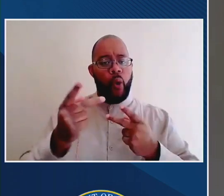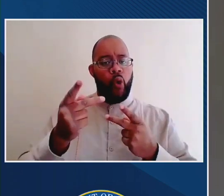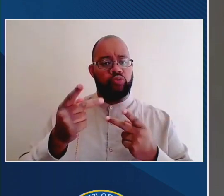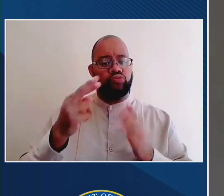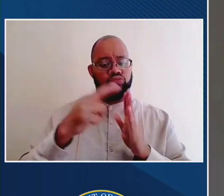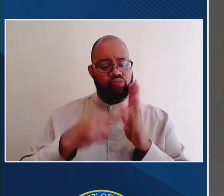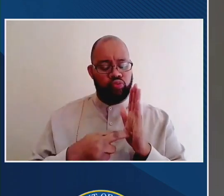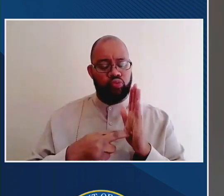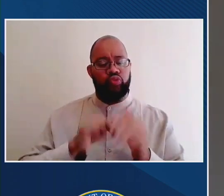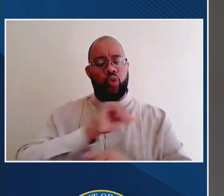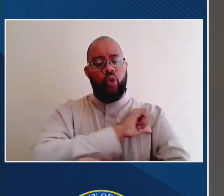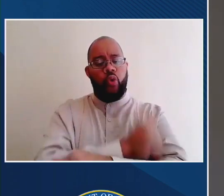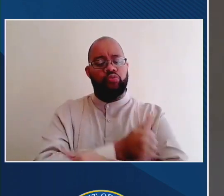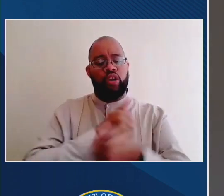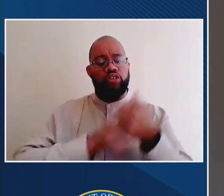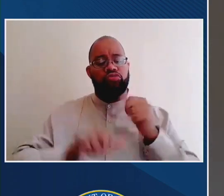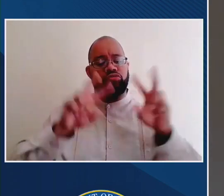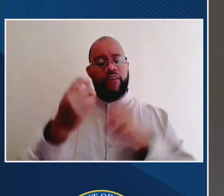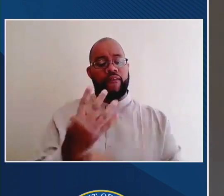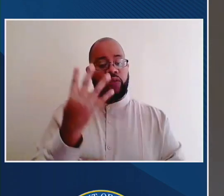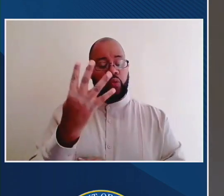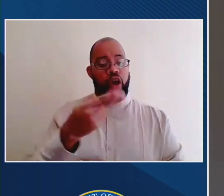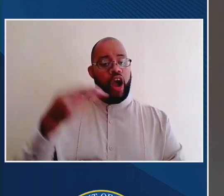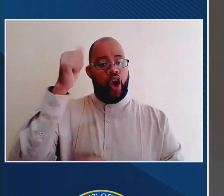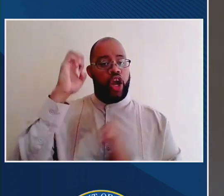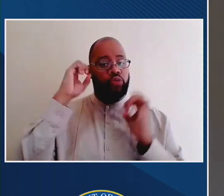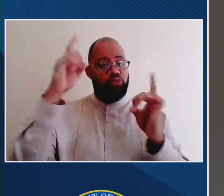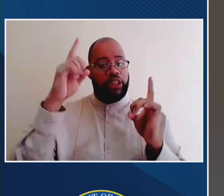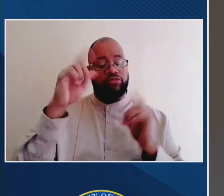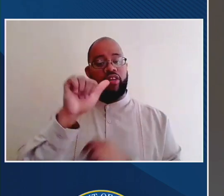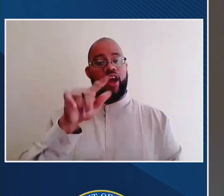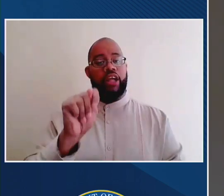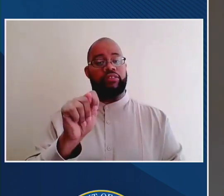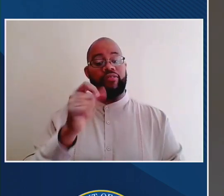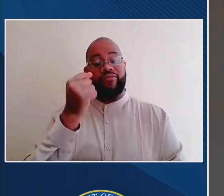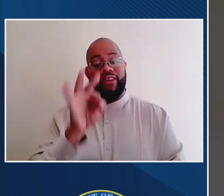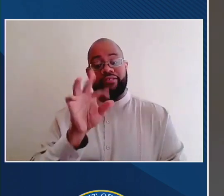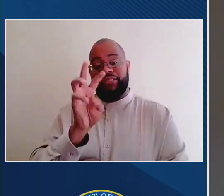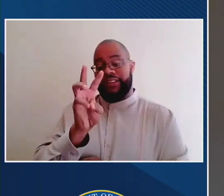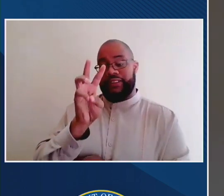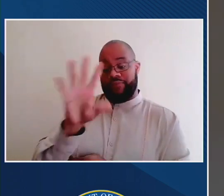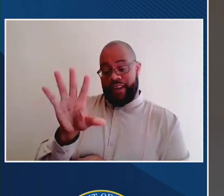under Title IV of the Higher Education Act of 1965, as amended.